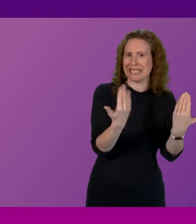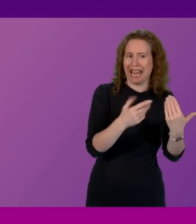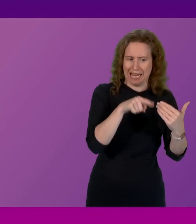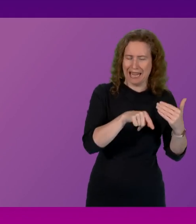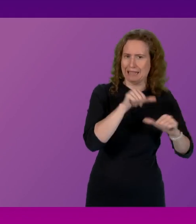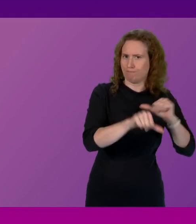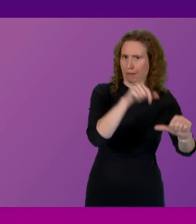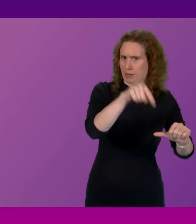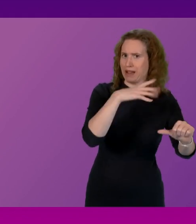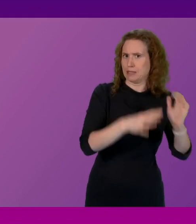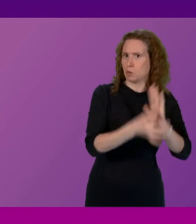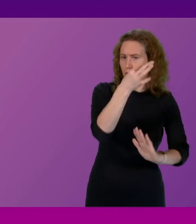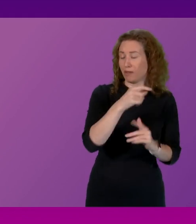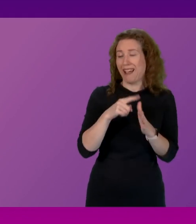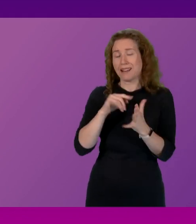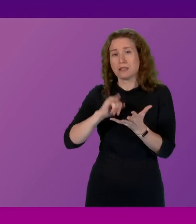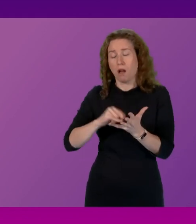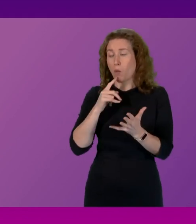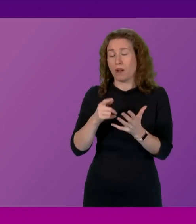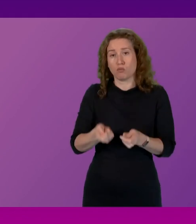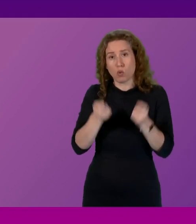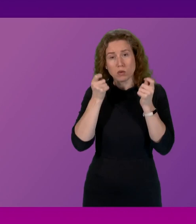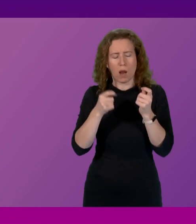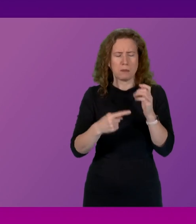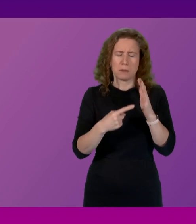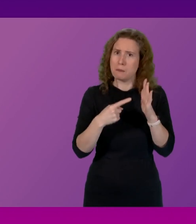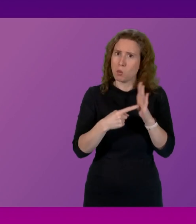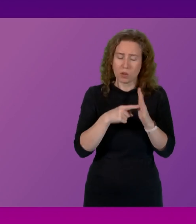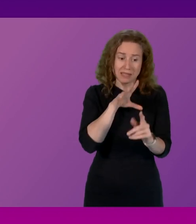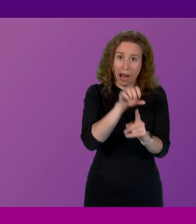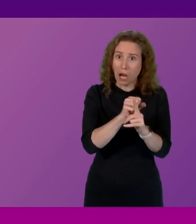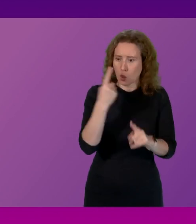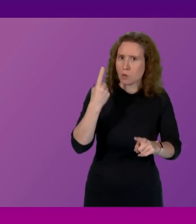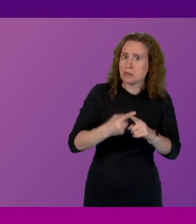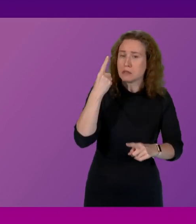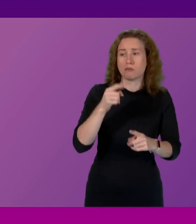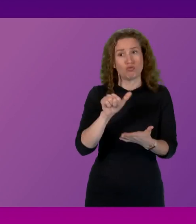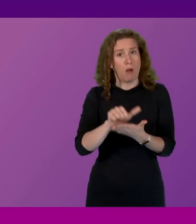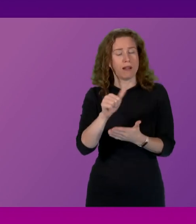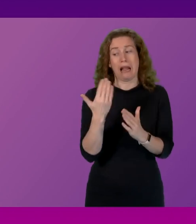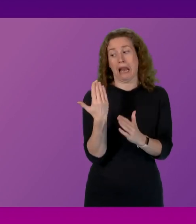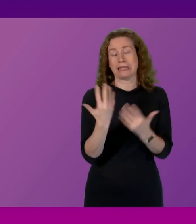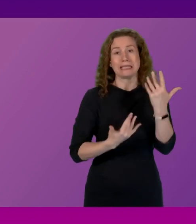Anas Sarwar also raised the importance of diagnostic waiting times. Again, the latest statistics show an improvement in that regard.